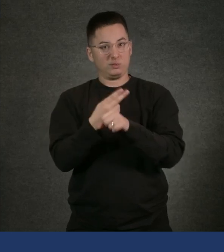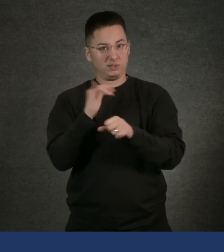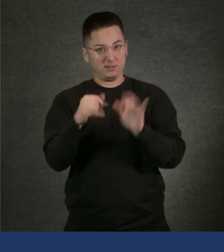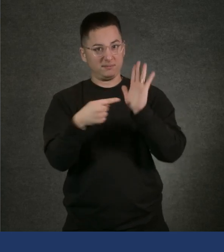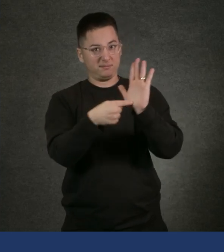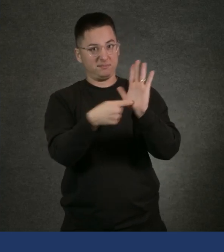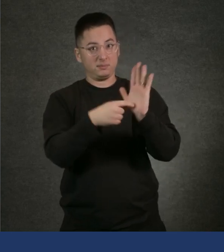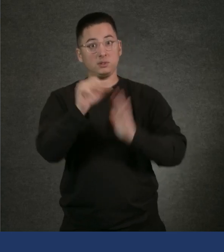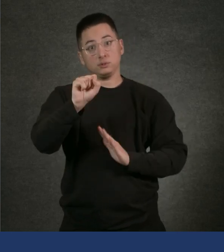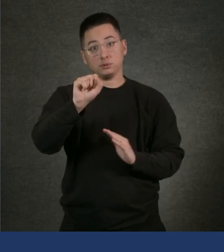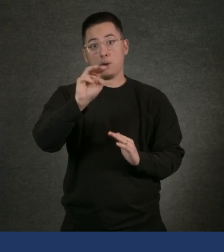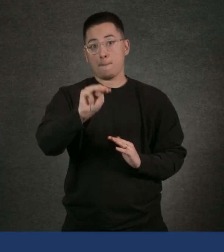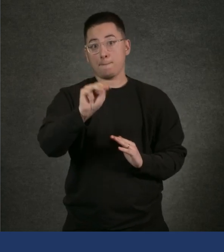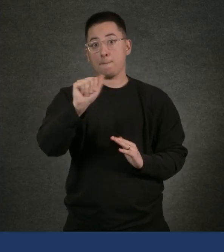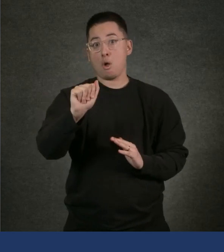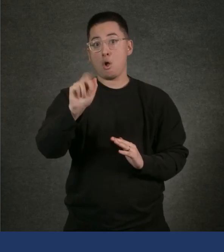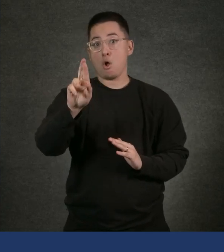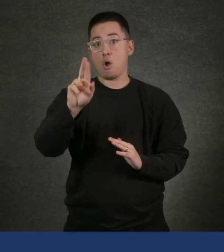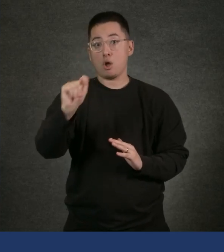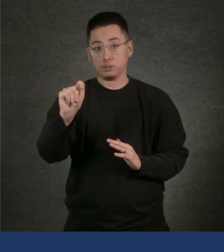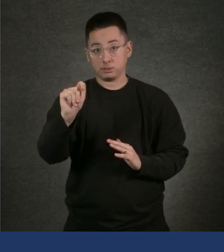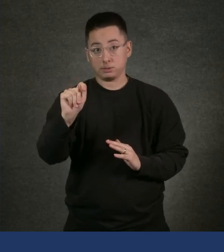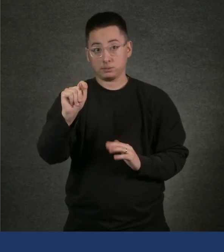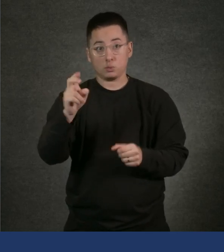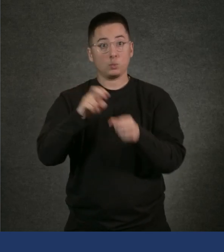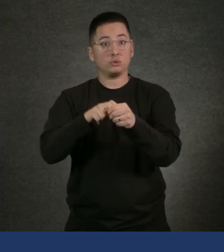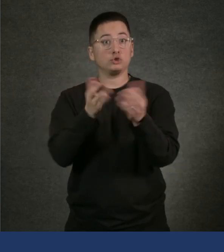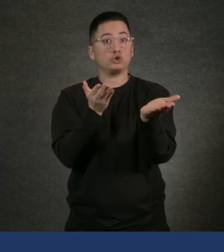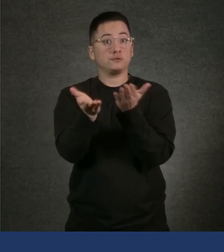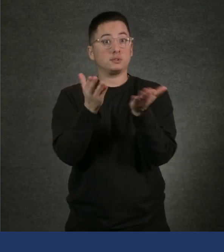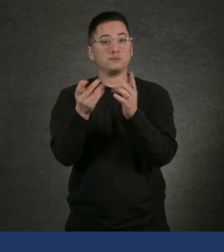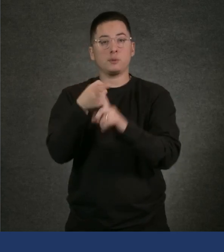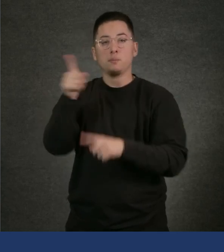service of the Sibley/Mcleod Auxiliary Regional Transit.